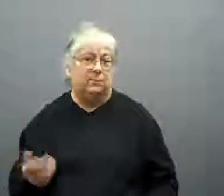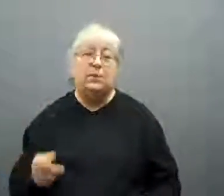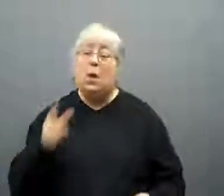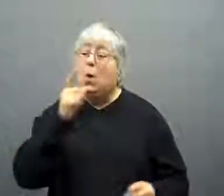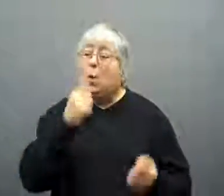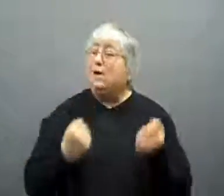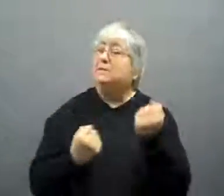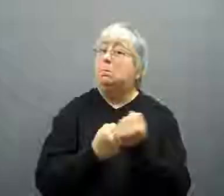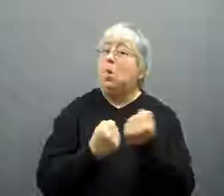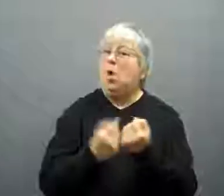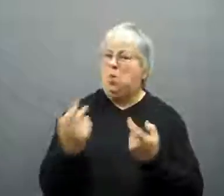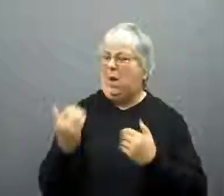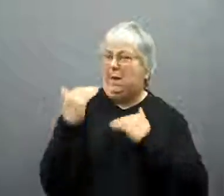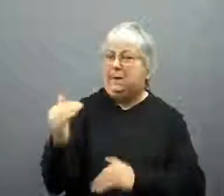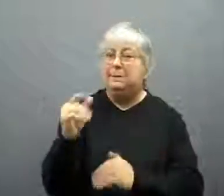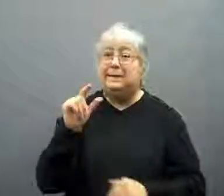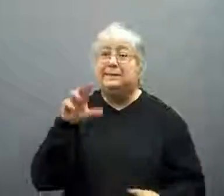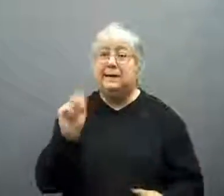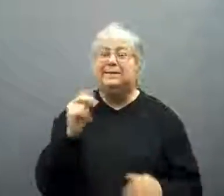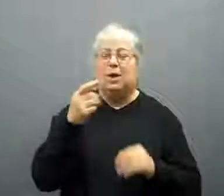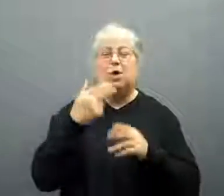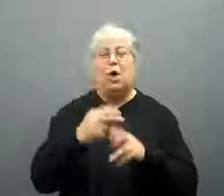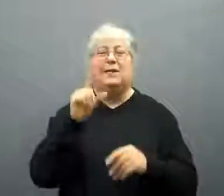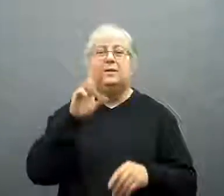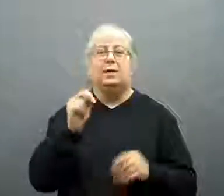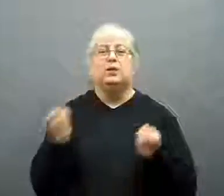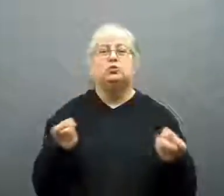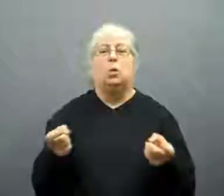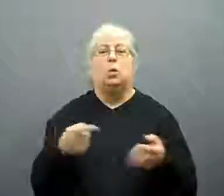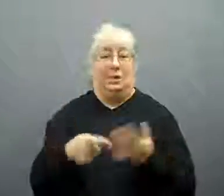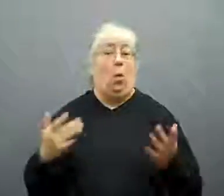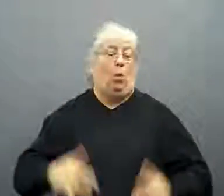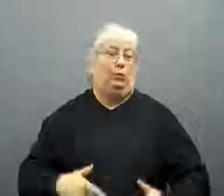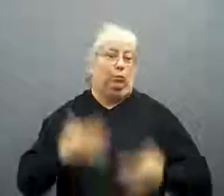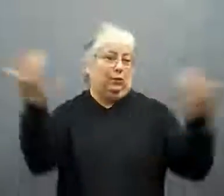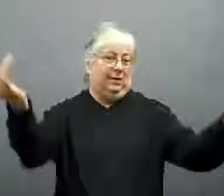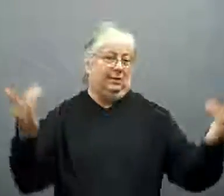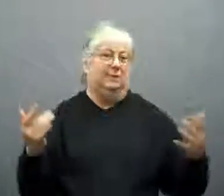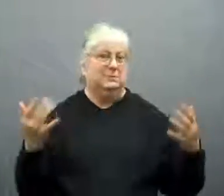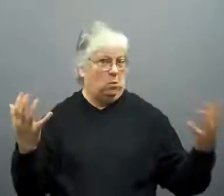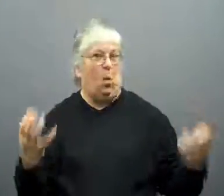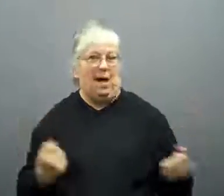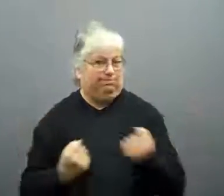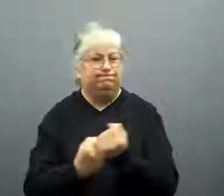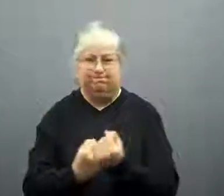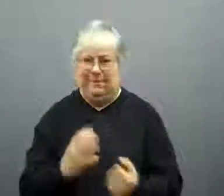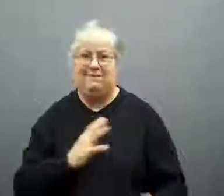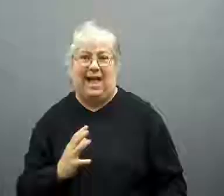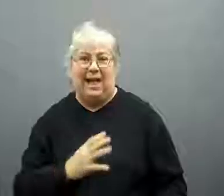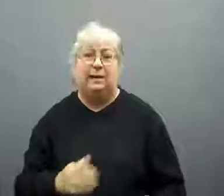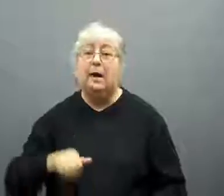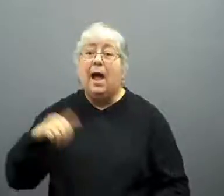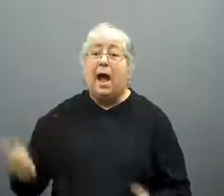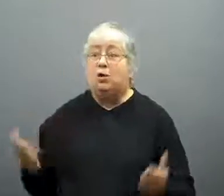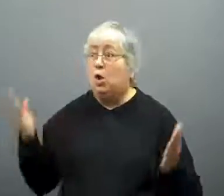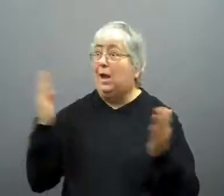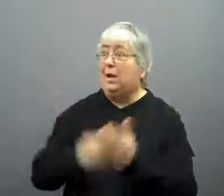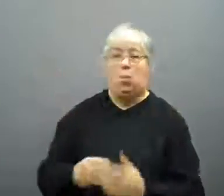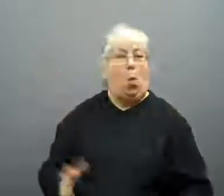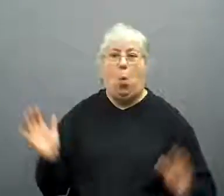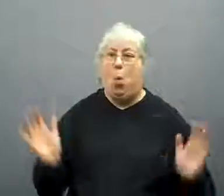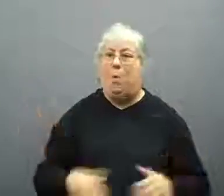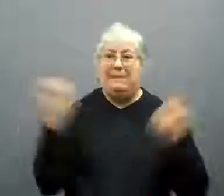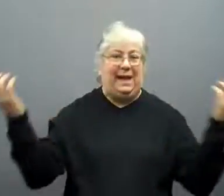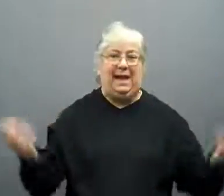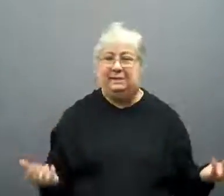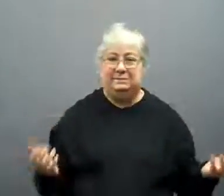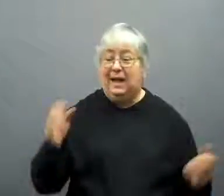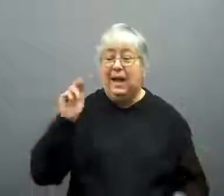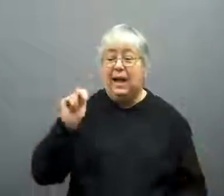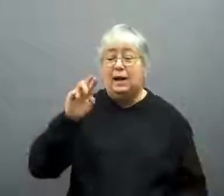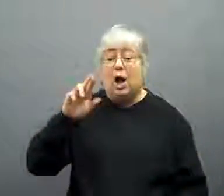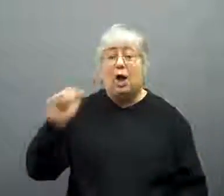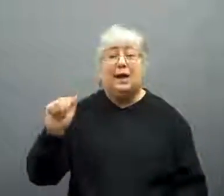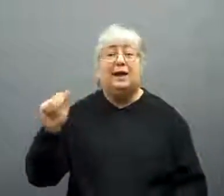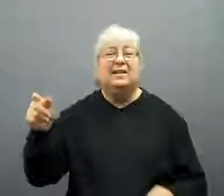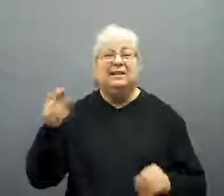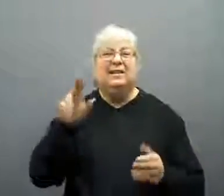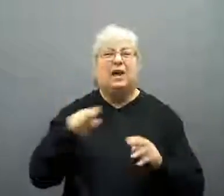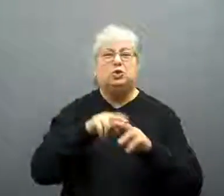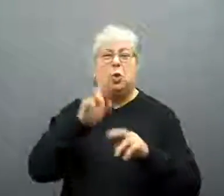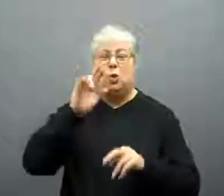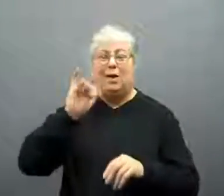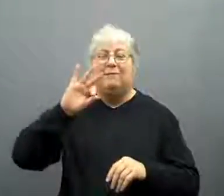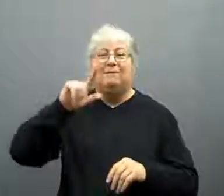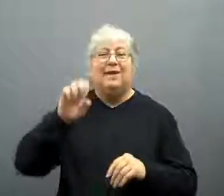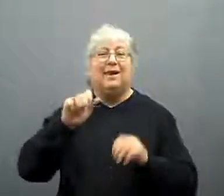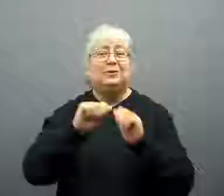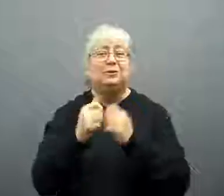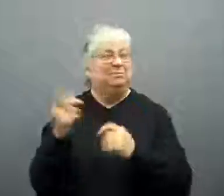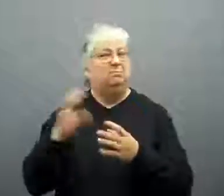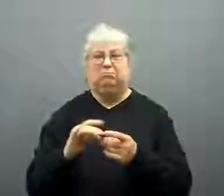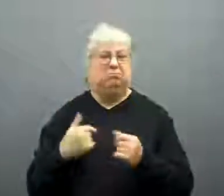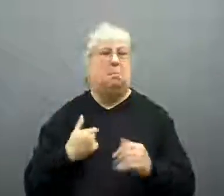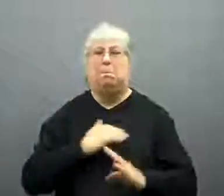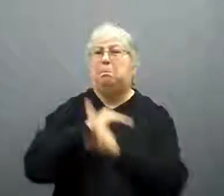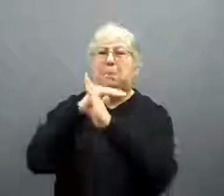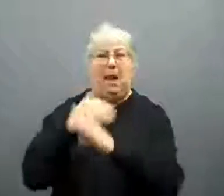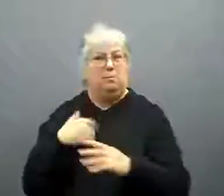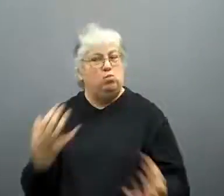Gun control advocates were thrilled, and pledged to support the proposals.